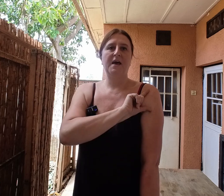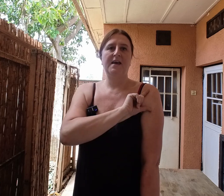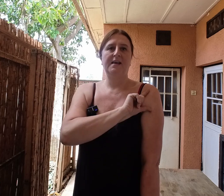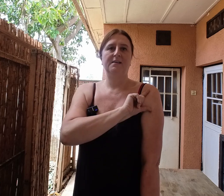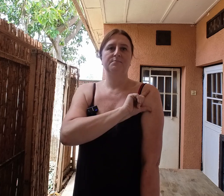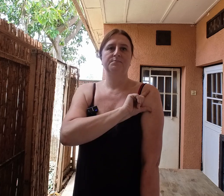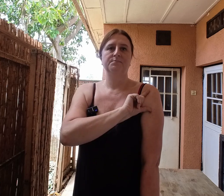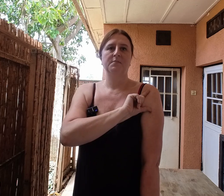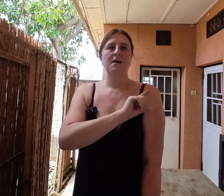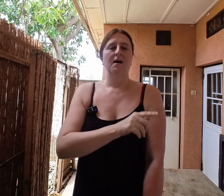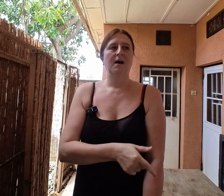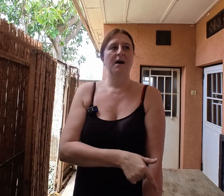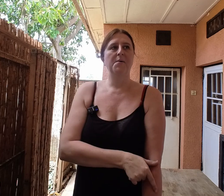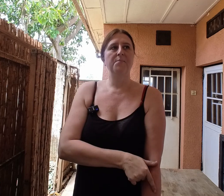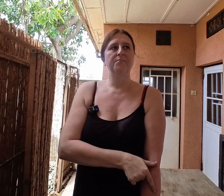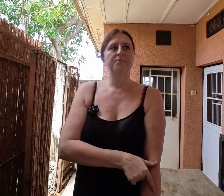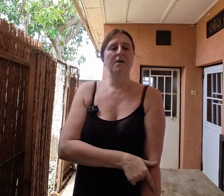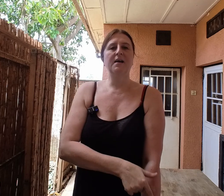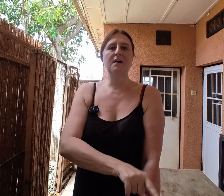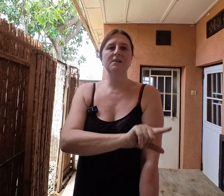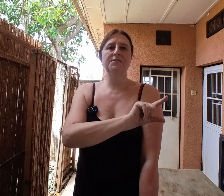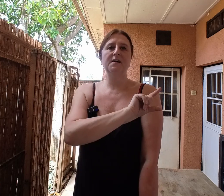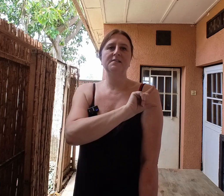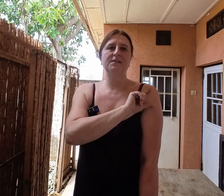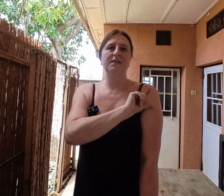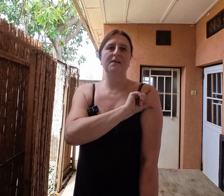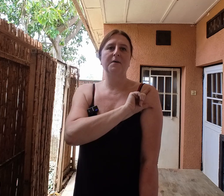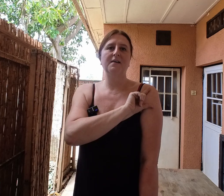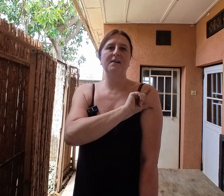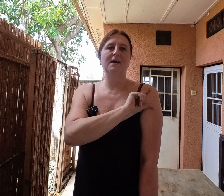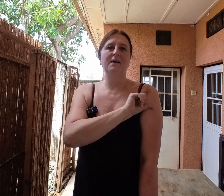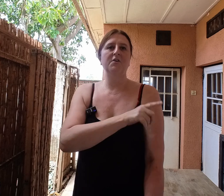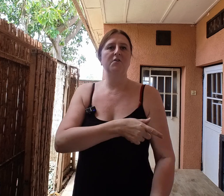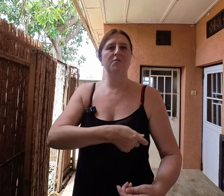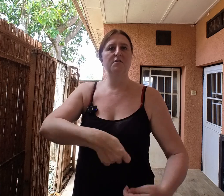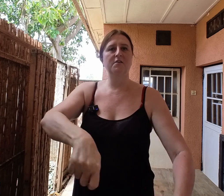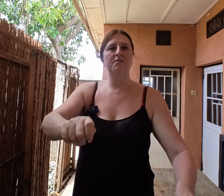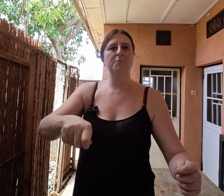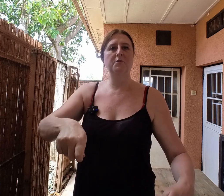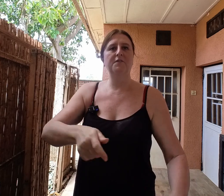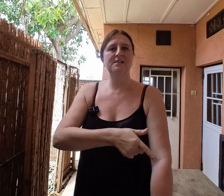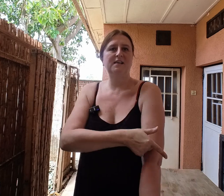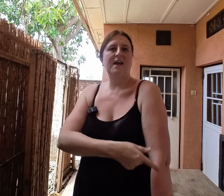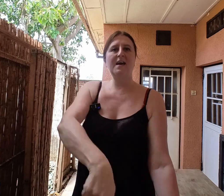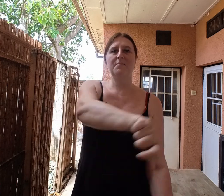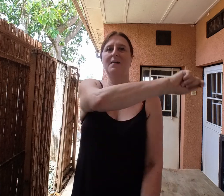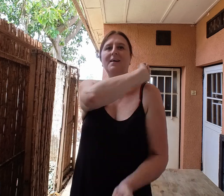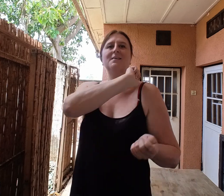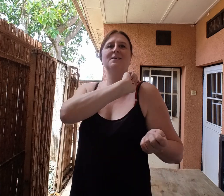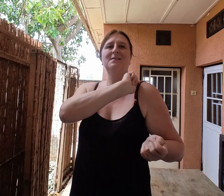Spain. I kind of like to think about it like, you know, the the bullfighting cape. Like...